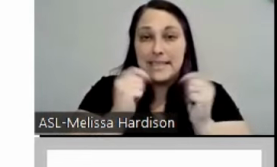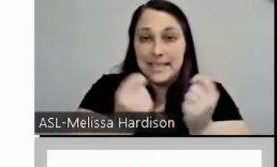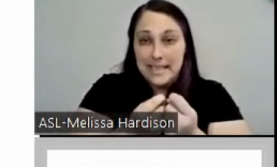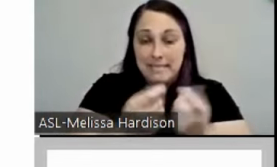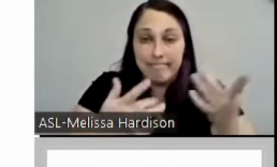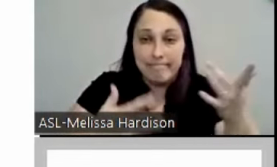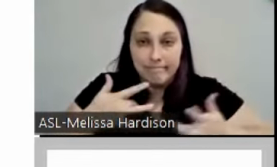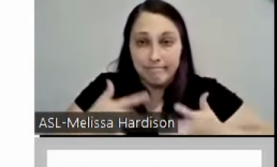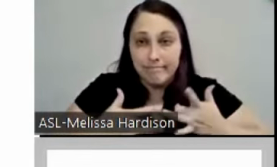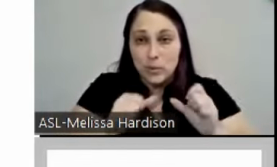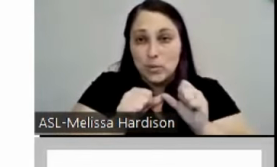older adult home modification rants that were new.